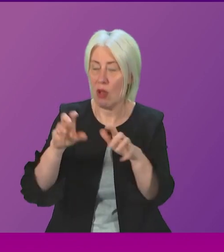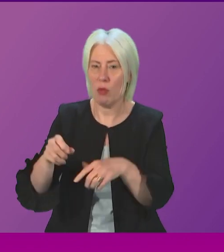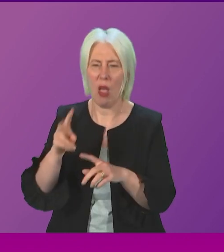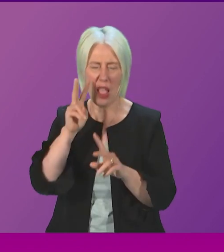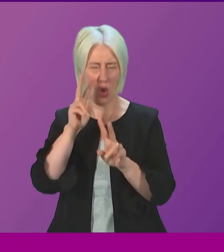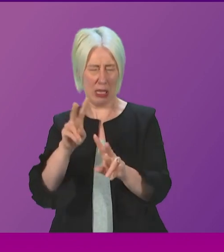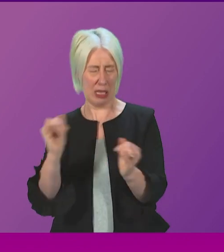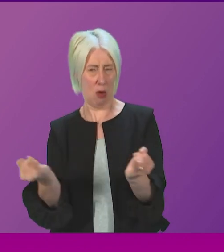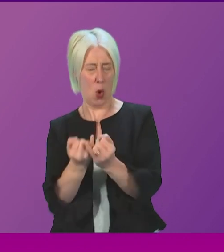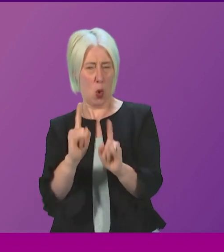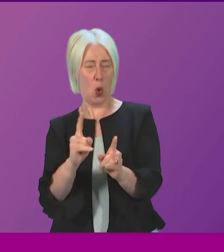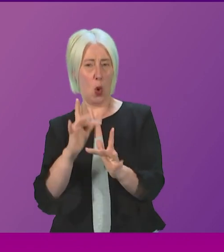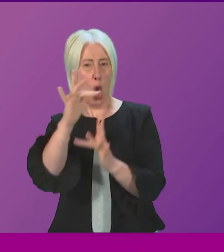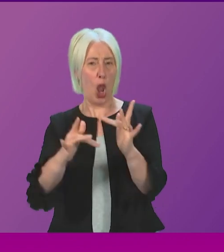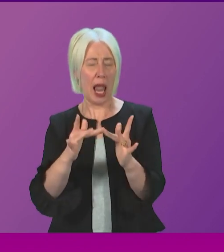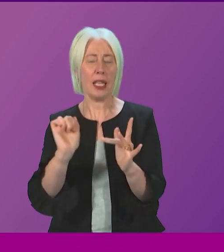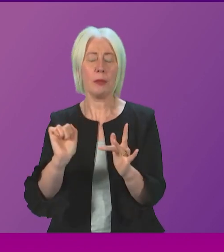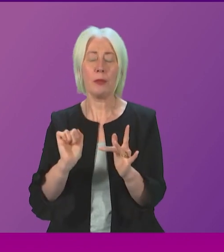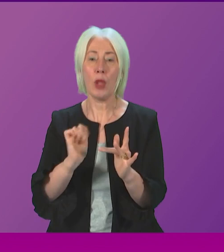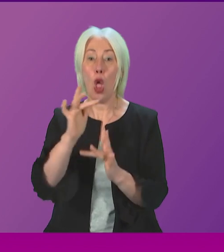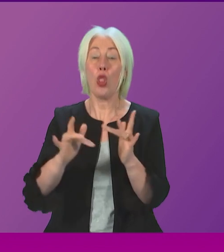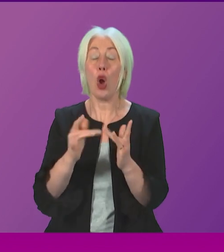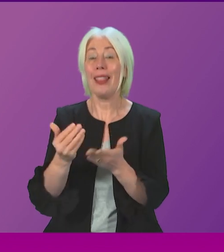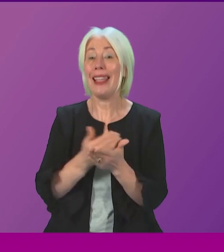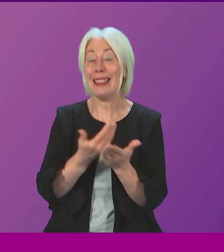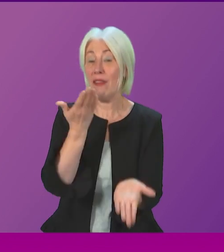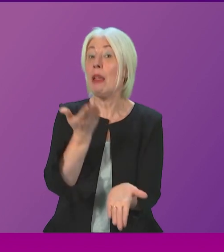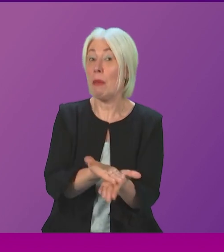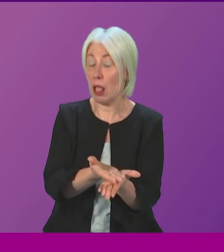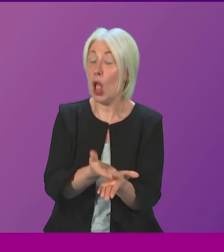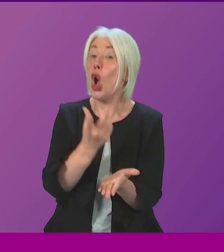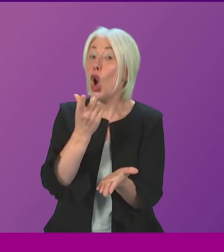Westminster’s Online Safety Bill could be a means to ensure that social media companies